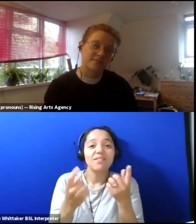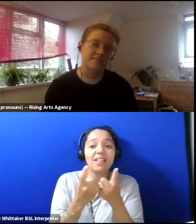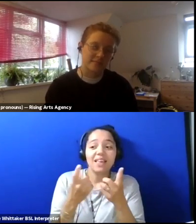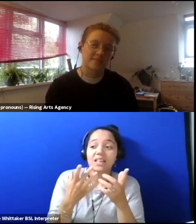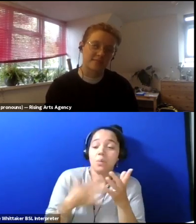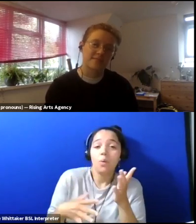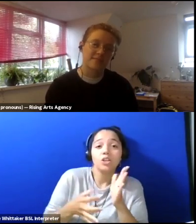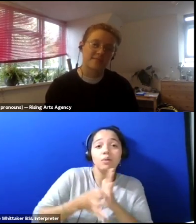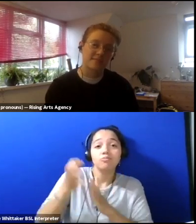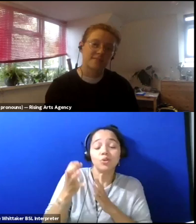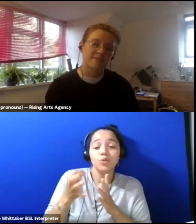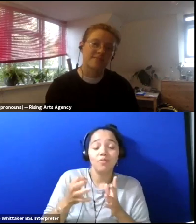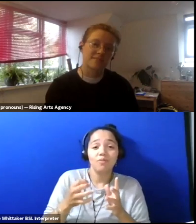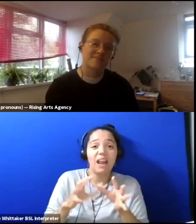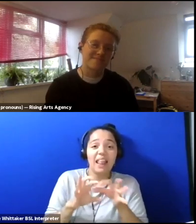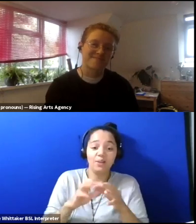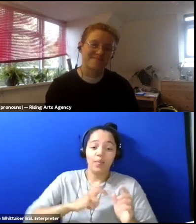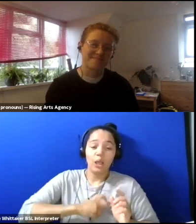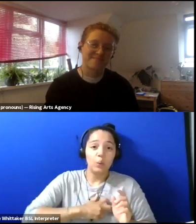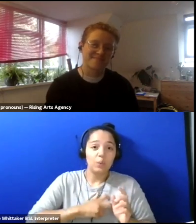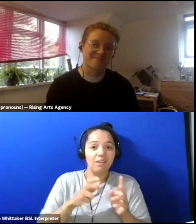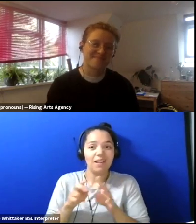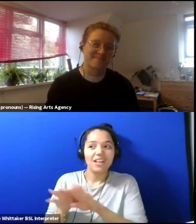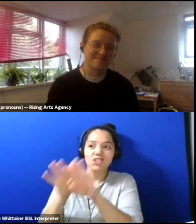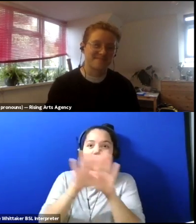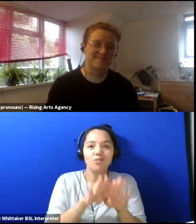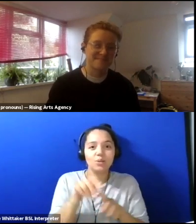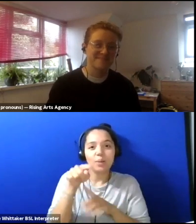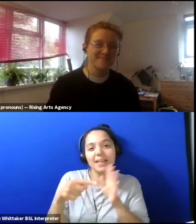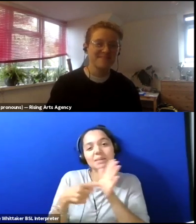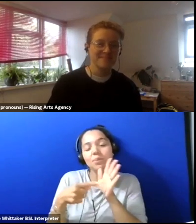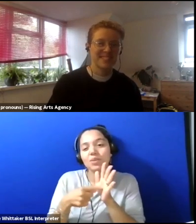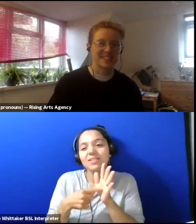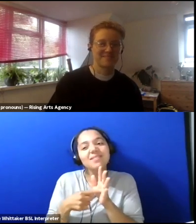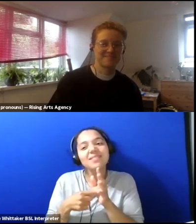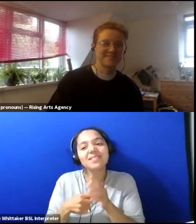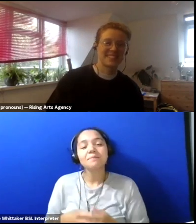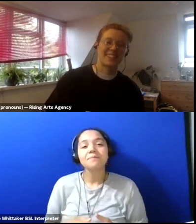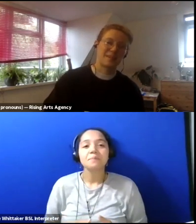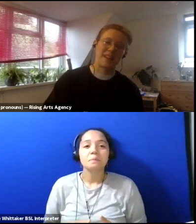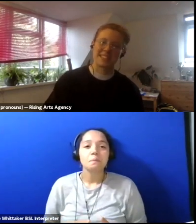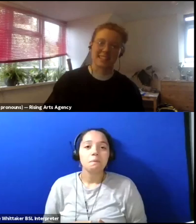about the union in general. So that's important too. Yeah, amazing.